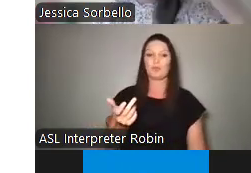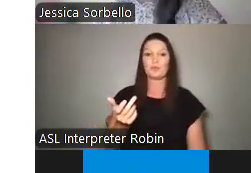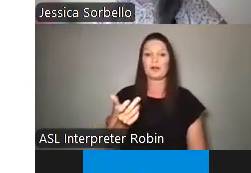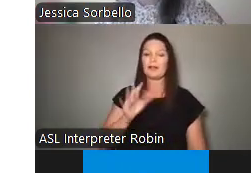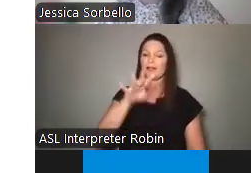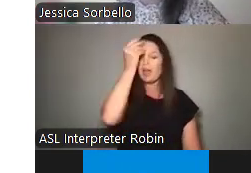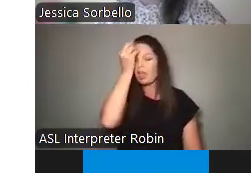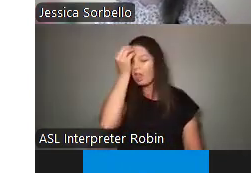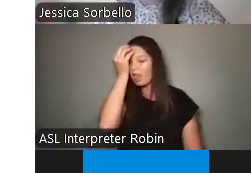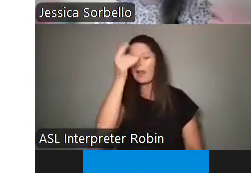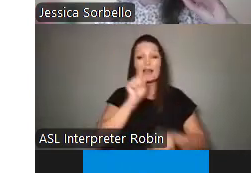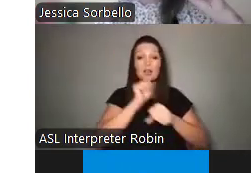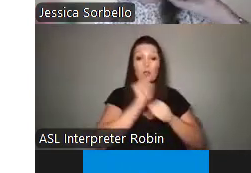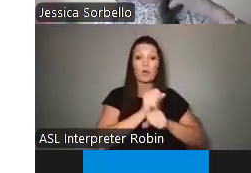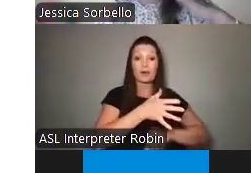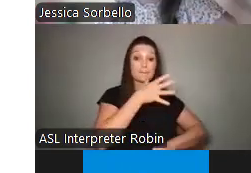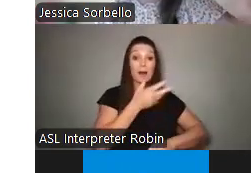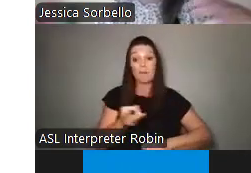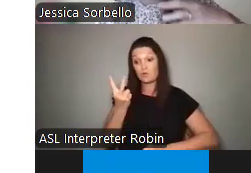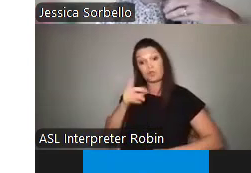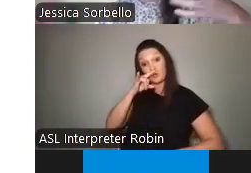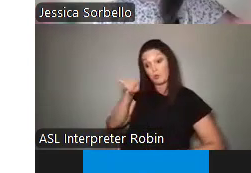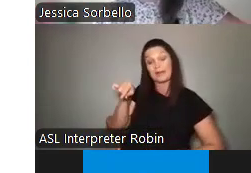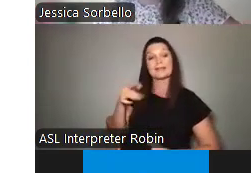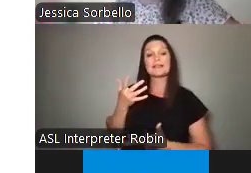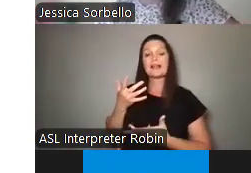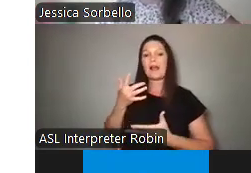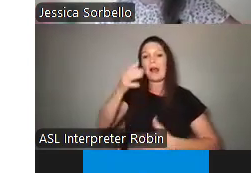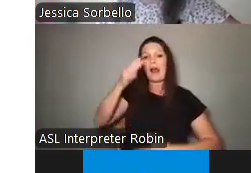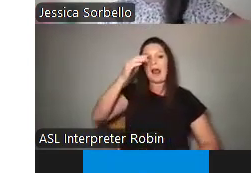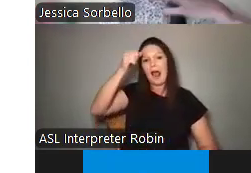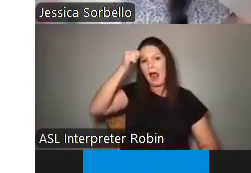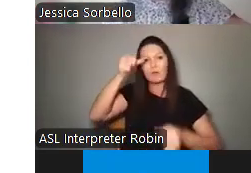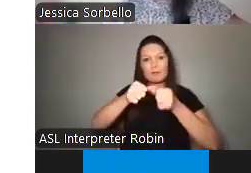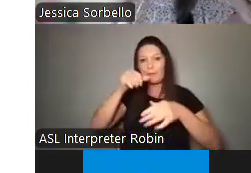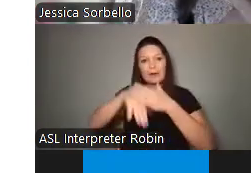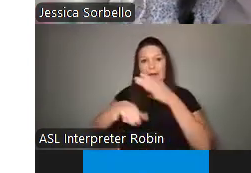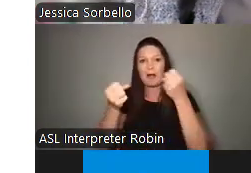car even if I had been comfortable. The other option is always, you know, to dispose of things in wet